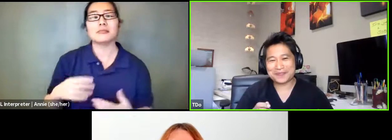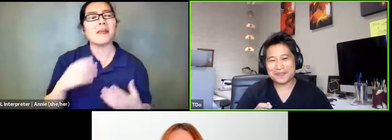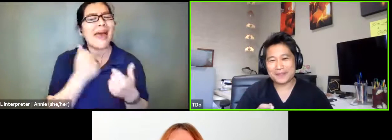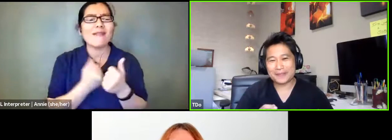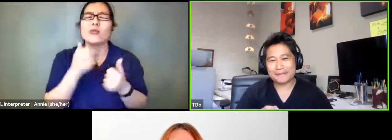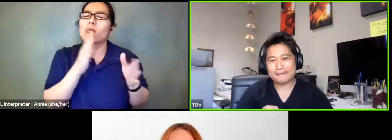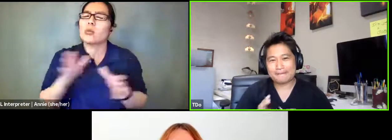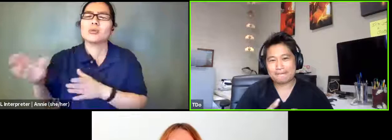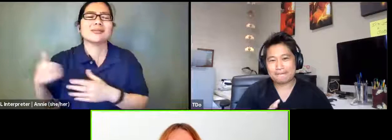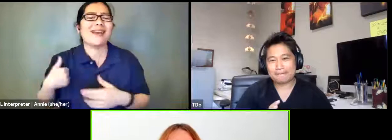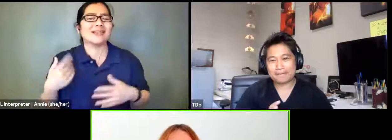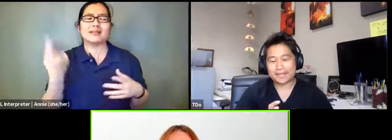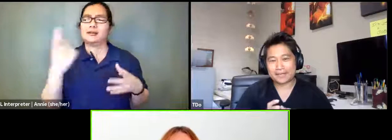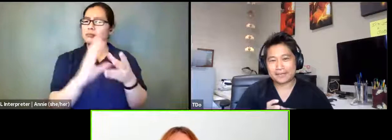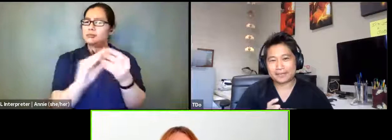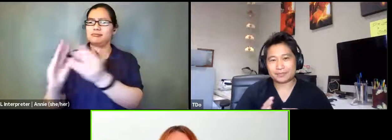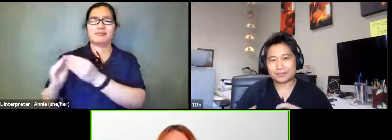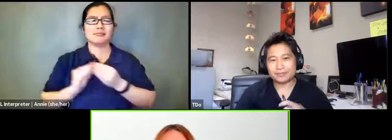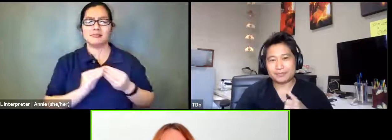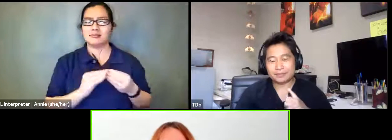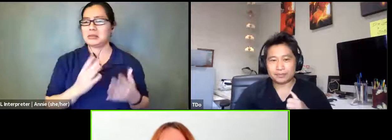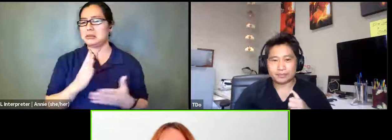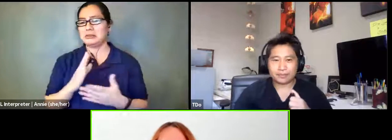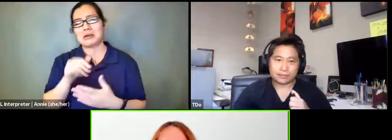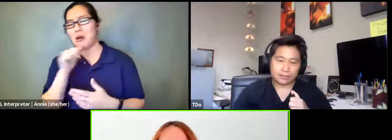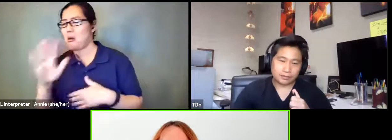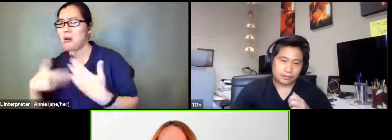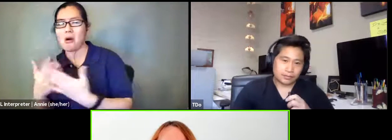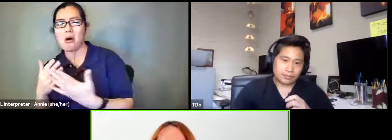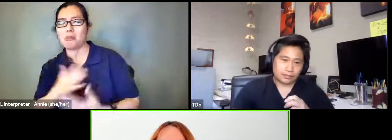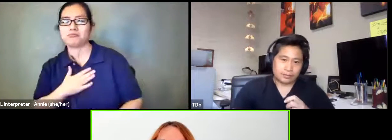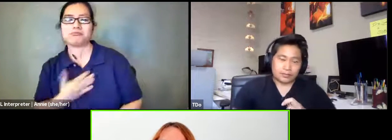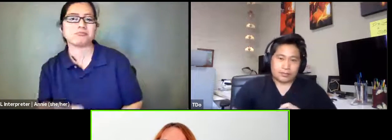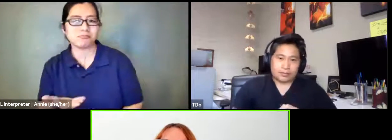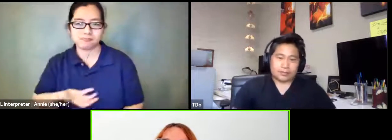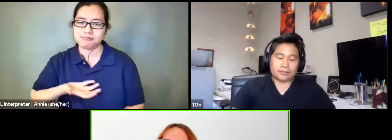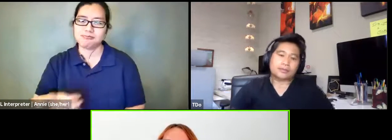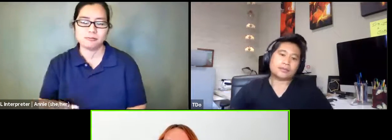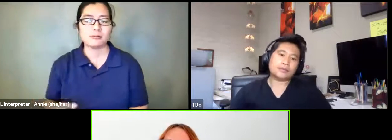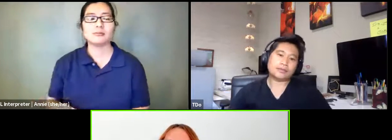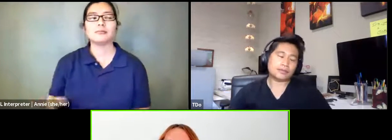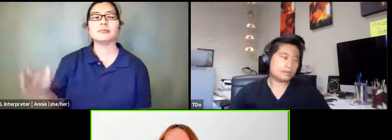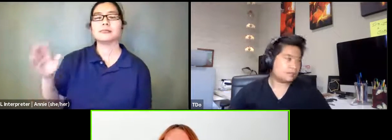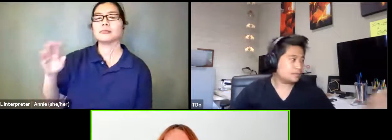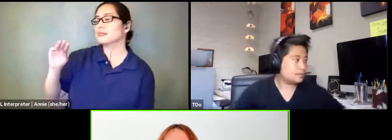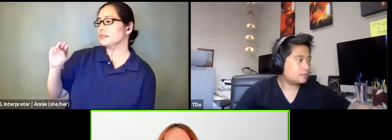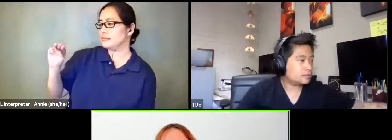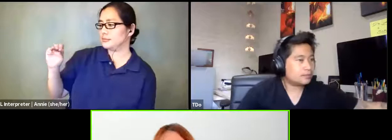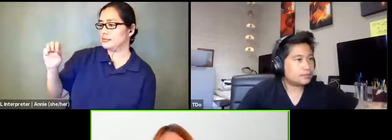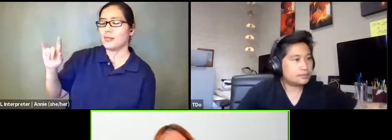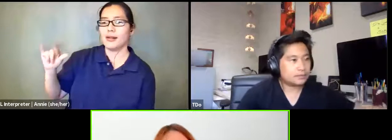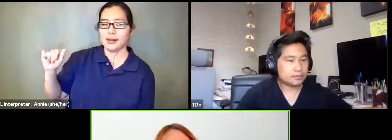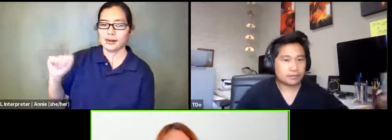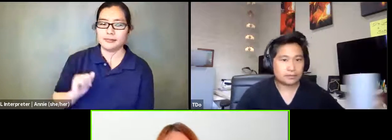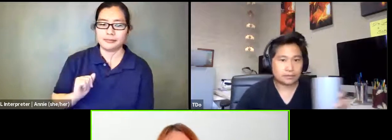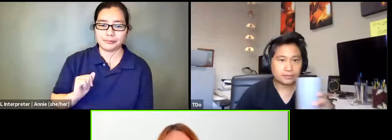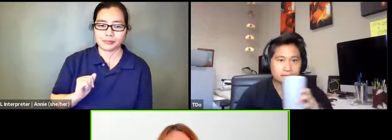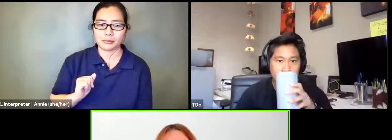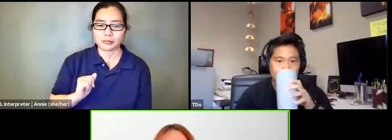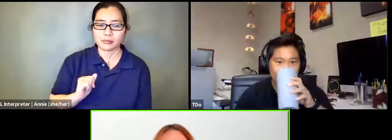Yeah. Can you talk more about, in addition to that, you want to see